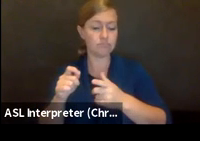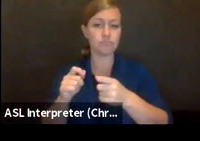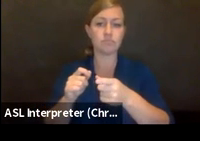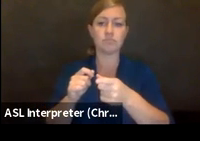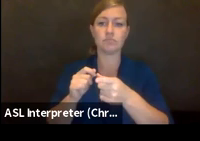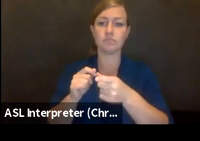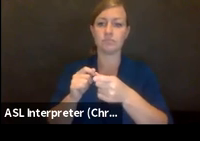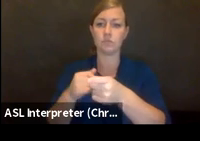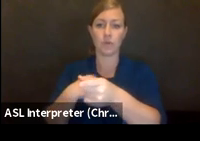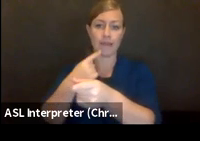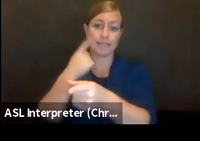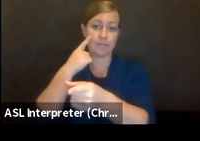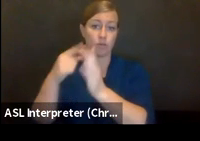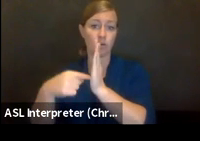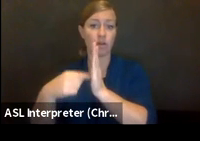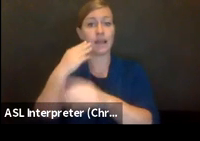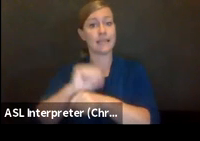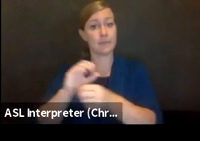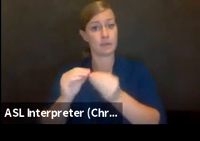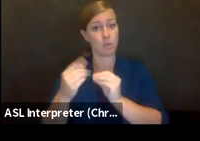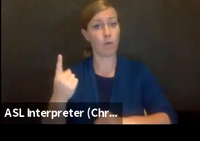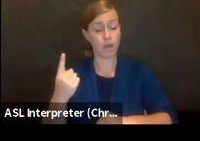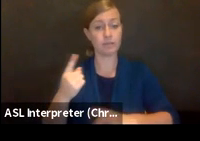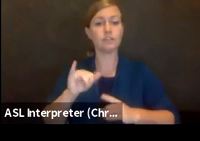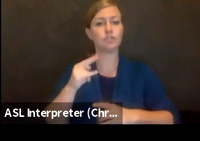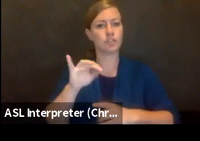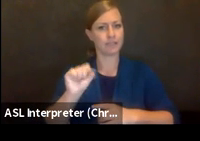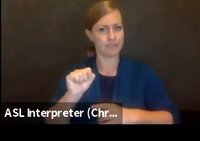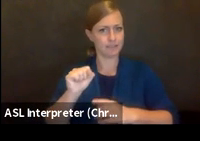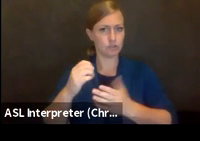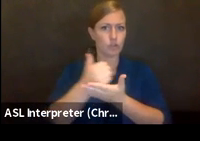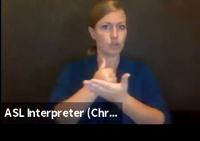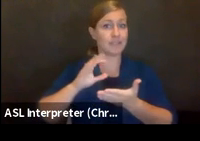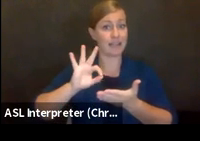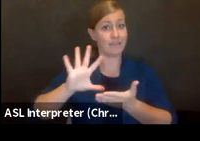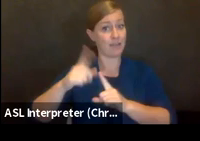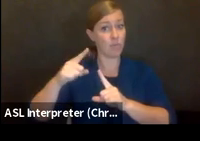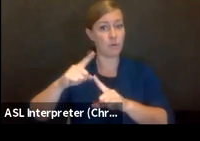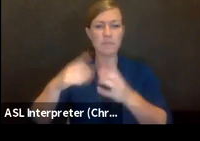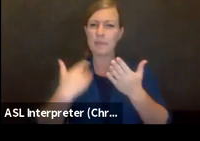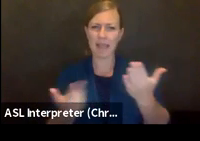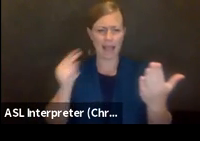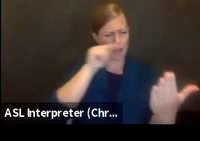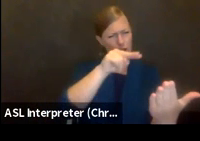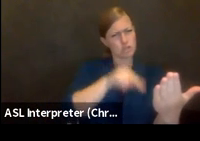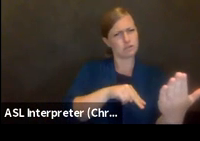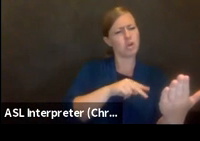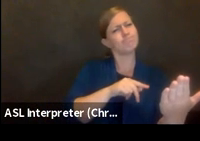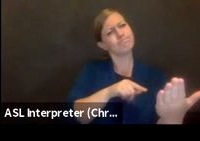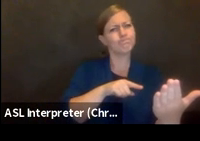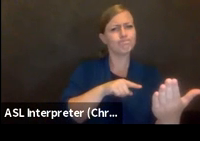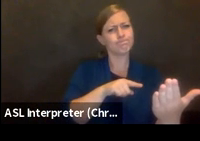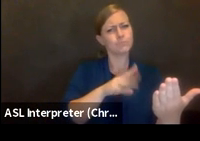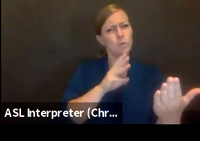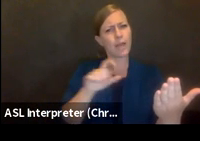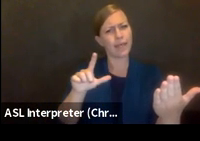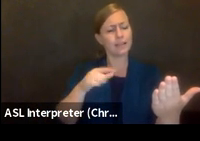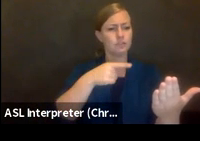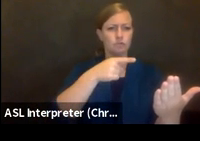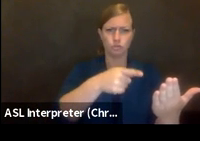ESD 189 - Amy Colburn: That for assignment number one Janice got 95 but maybe I went back in and I I looked at that. And I said, Well, okay. She did some edits maybe now.